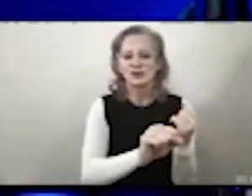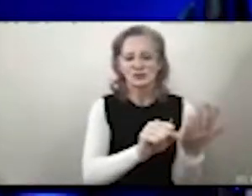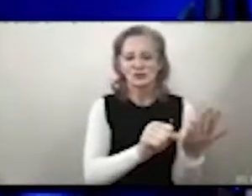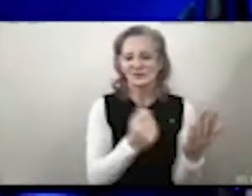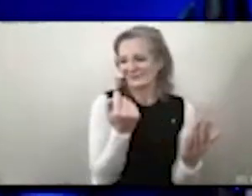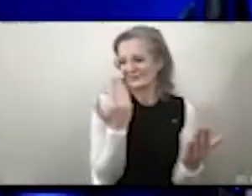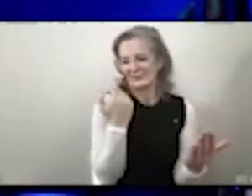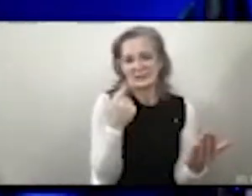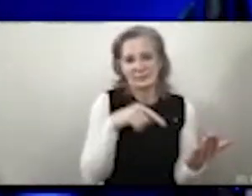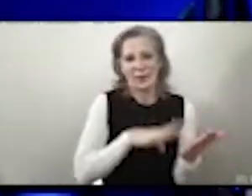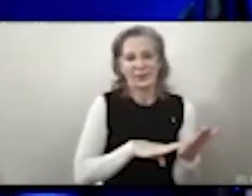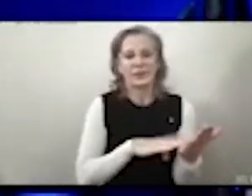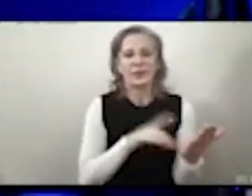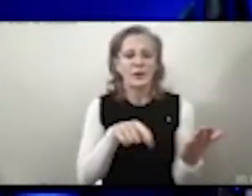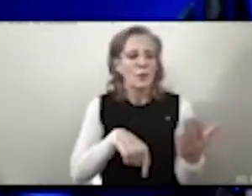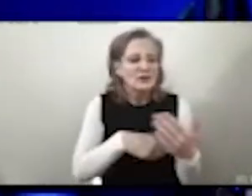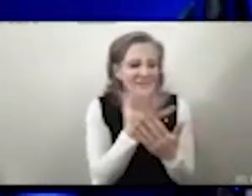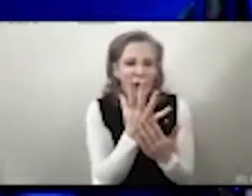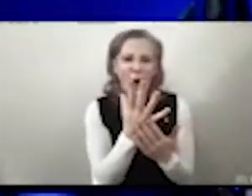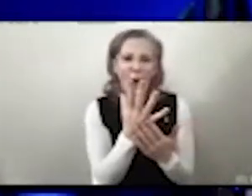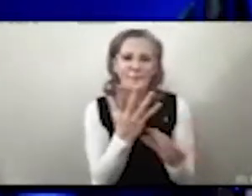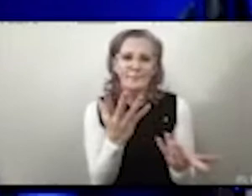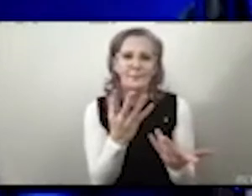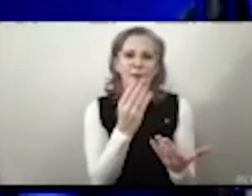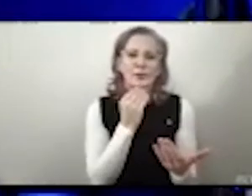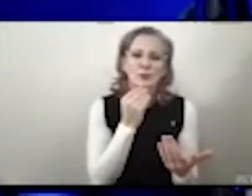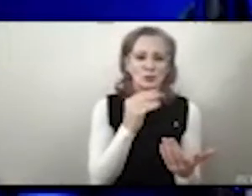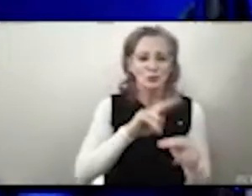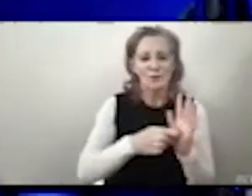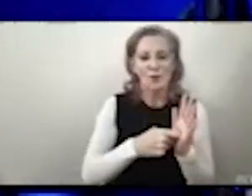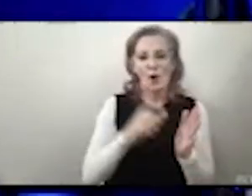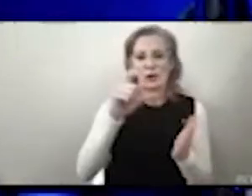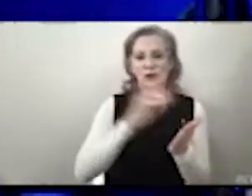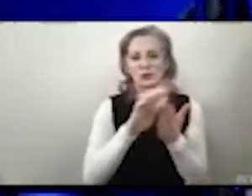which the Christie Commission set out in 2011, with a renewed focus